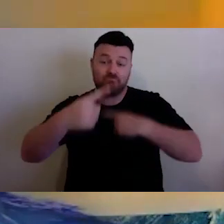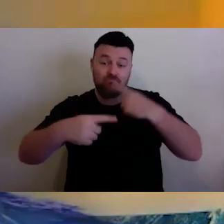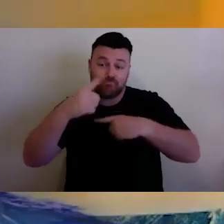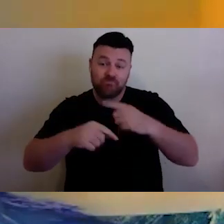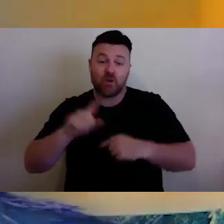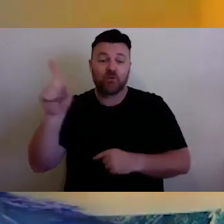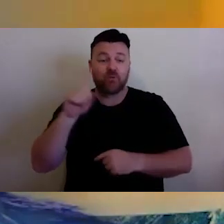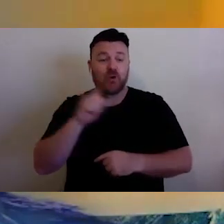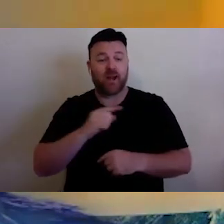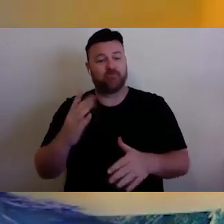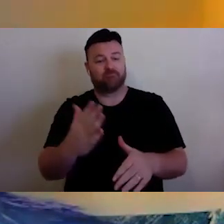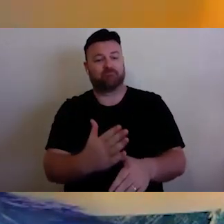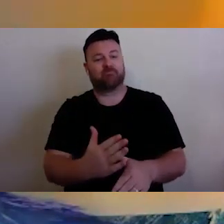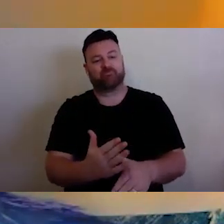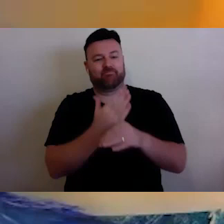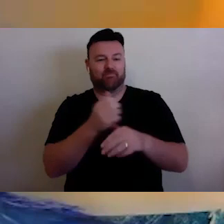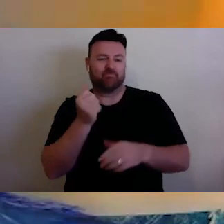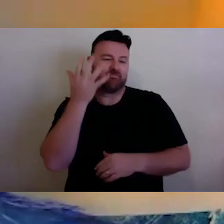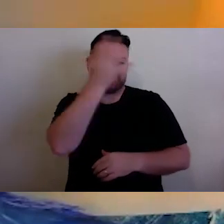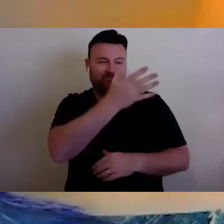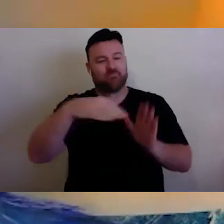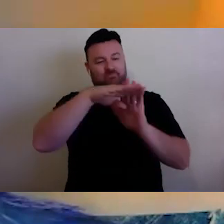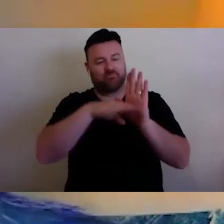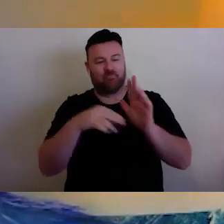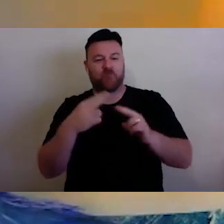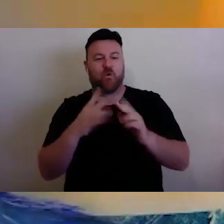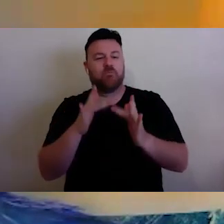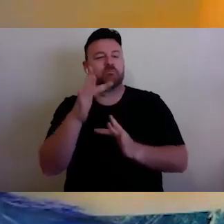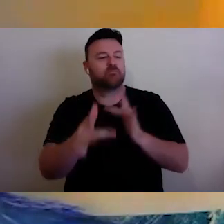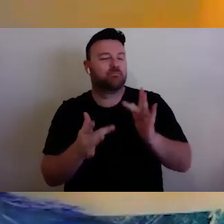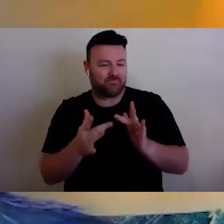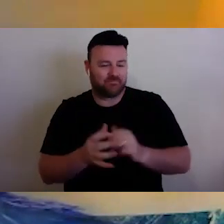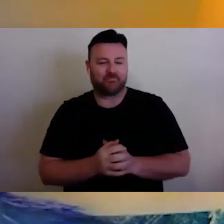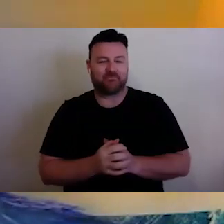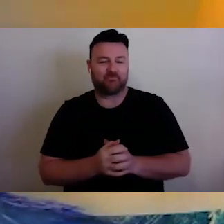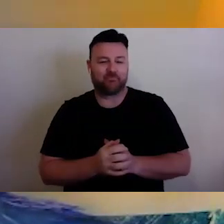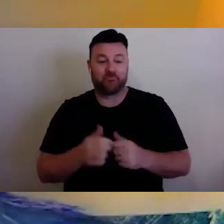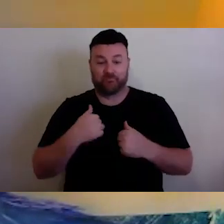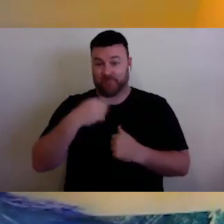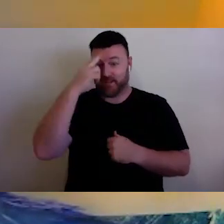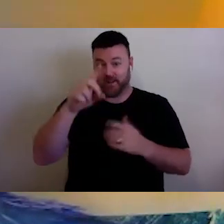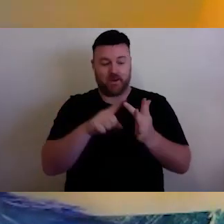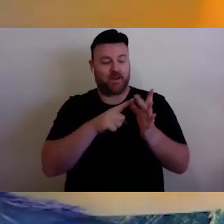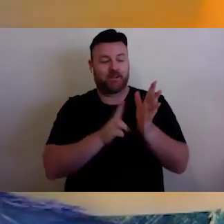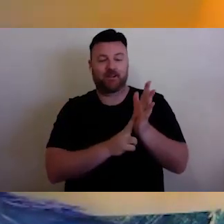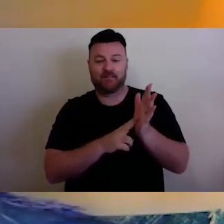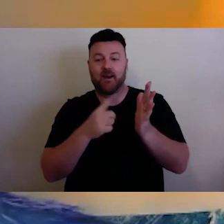Nations protocols in a digital space. My name is Ian R T Colless. I am a member of the